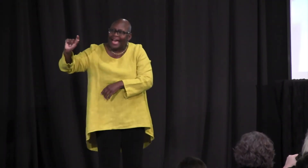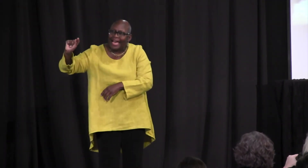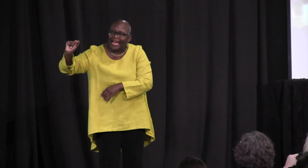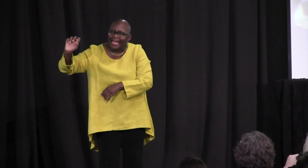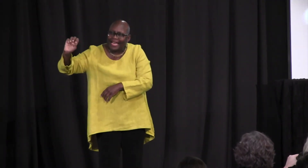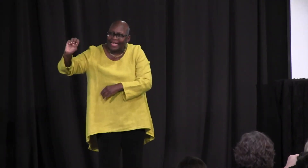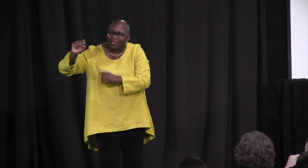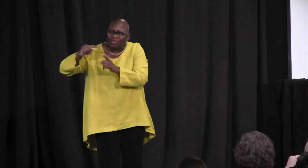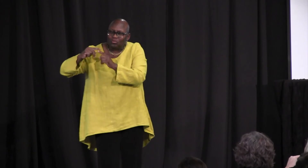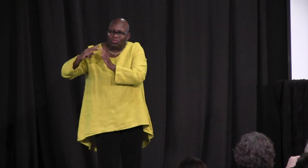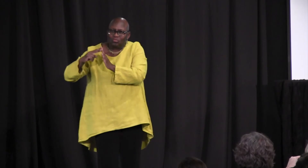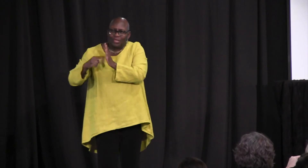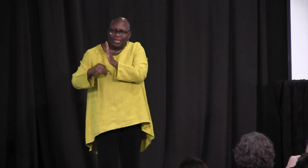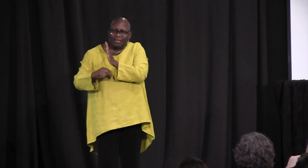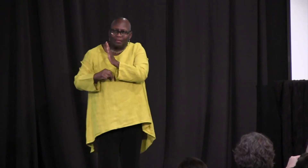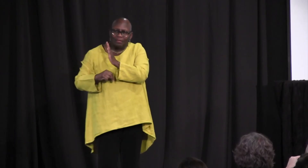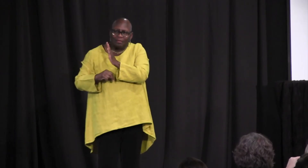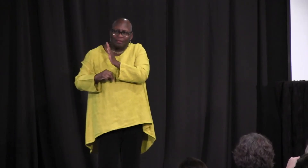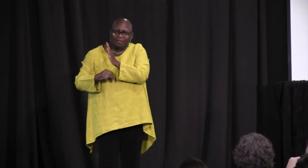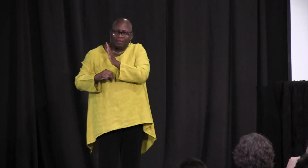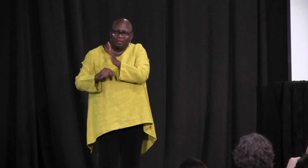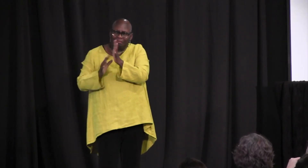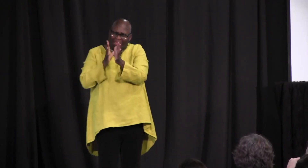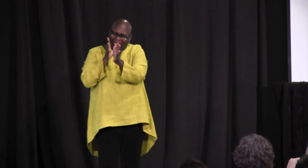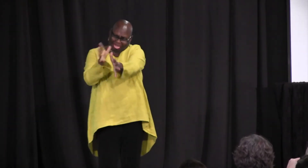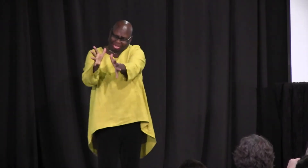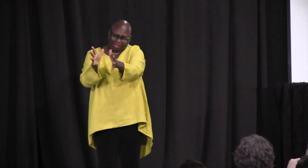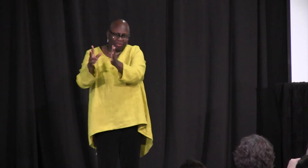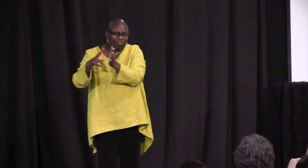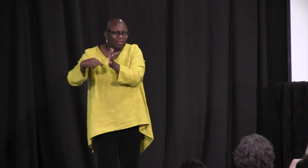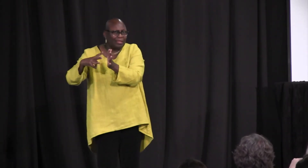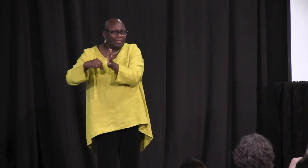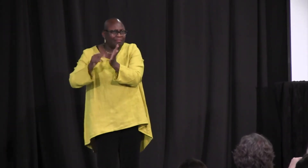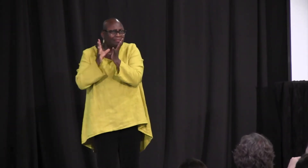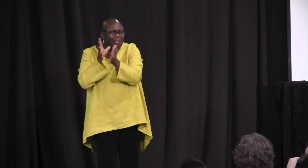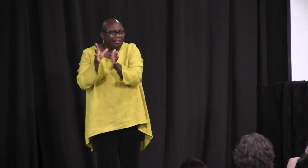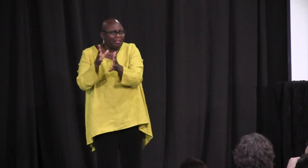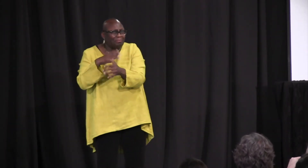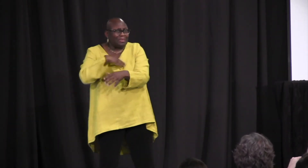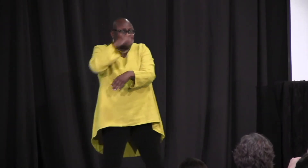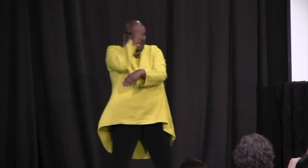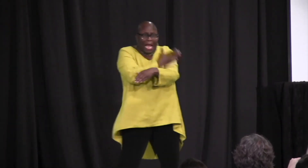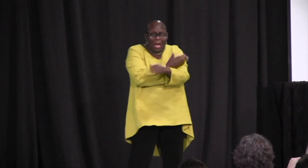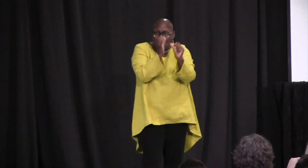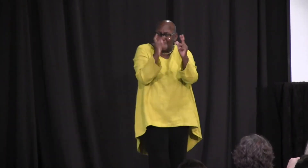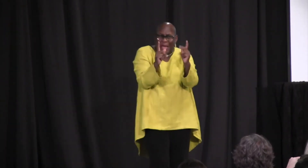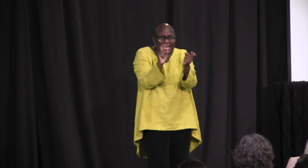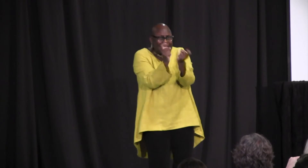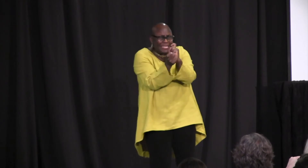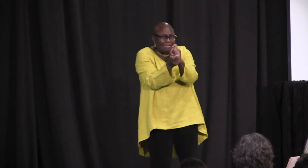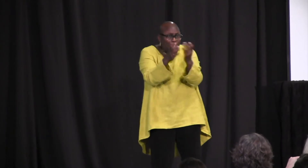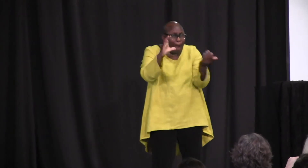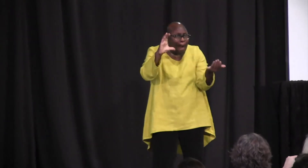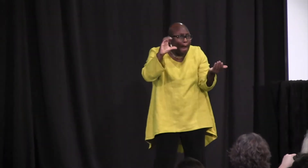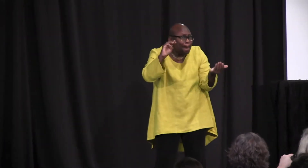Anyway, he told me he felt awful and hurt because his student told him they hate reading.